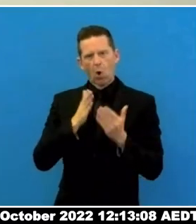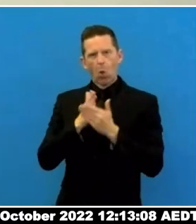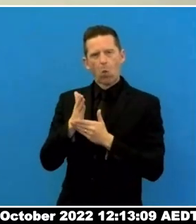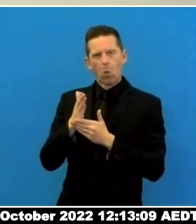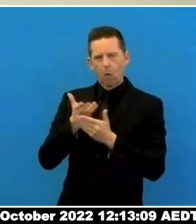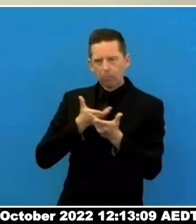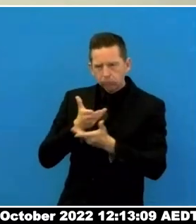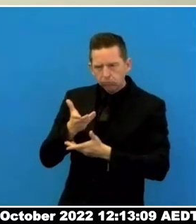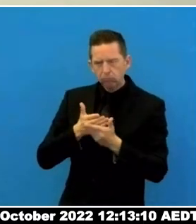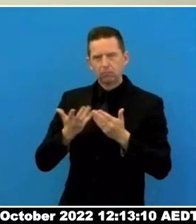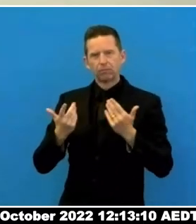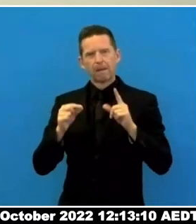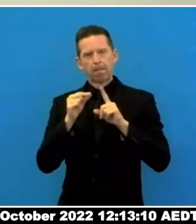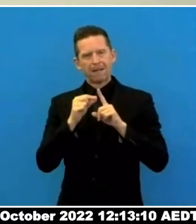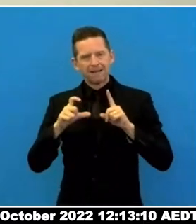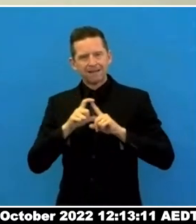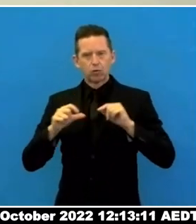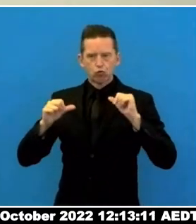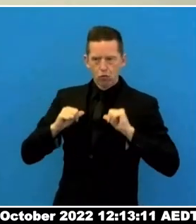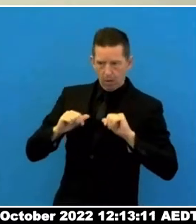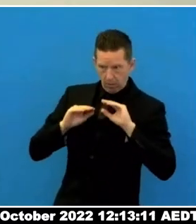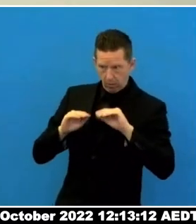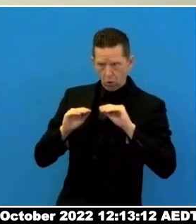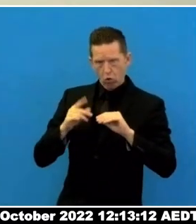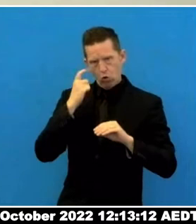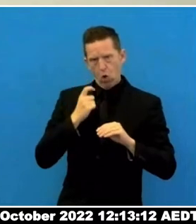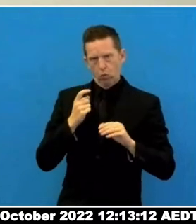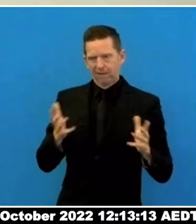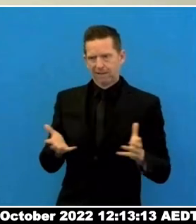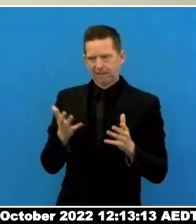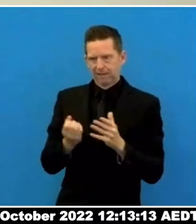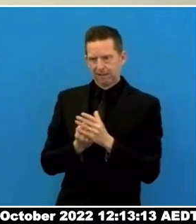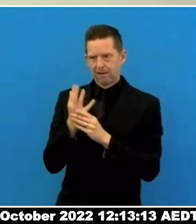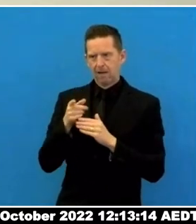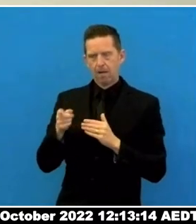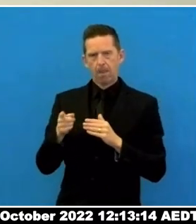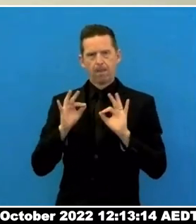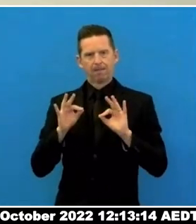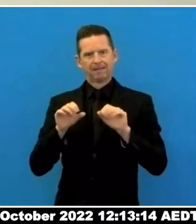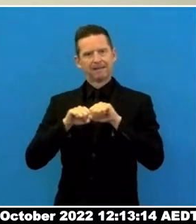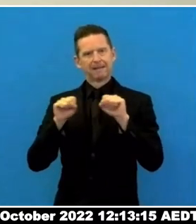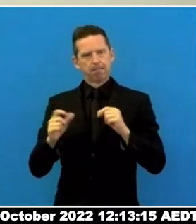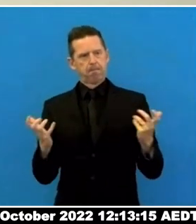and supervision to really try to build the capacity of the service system to respond in ways that are more effective.